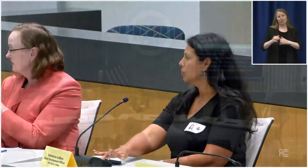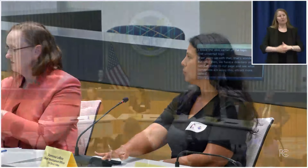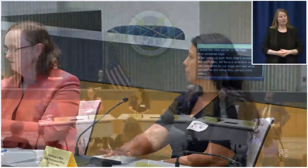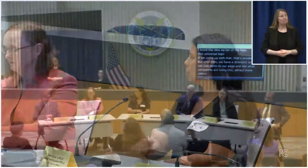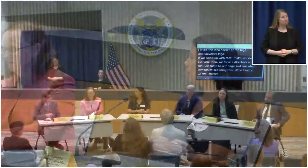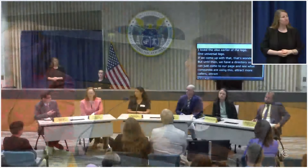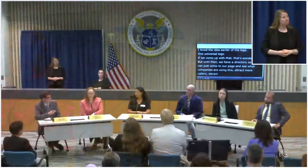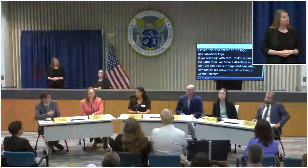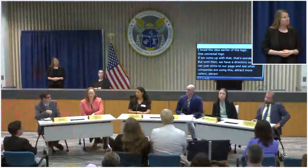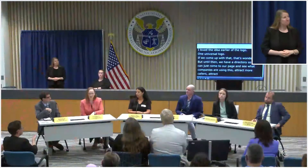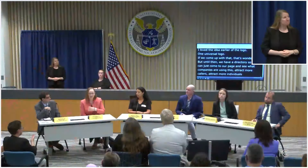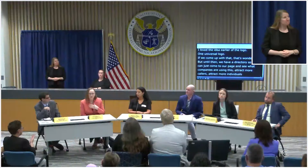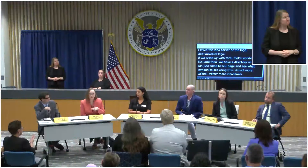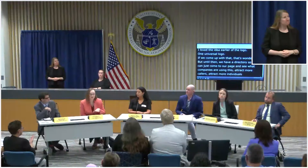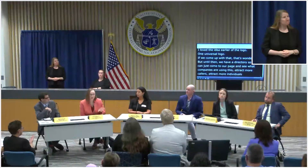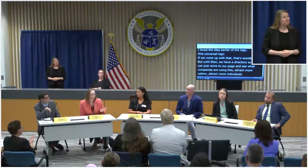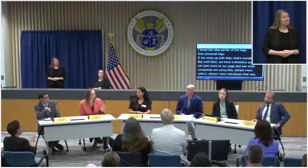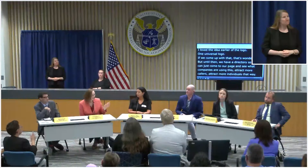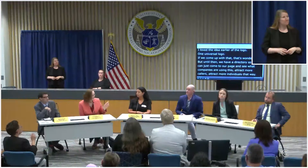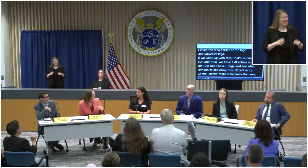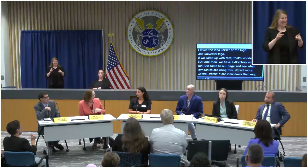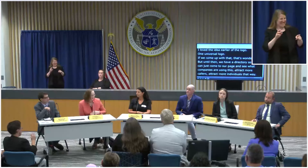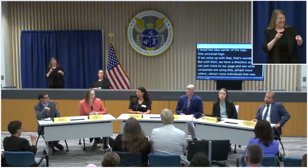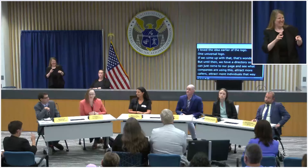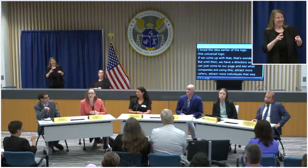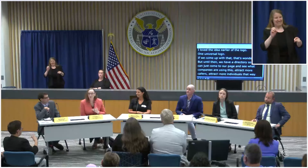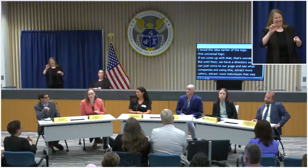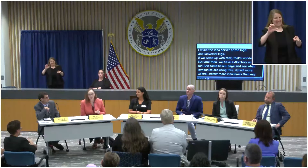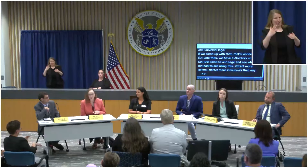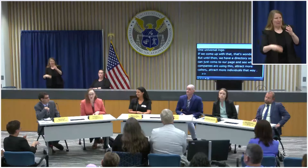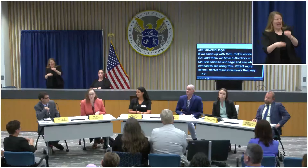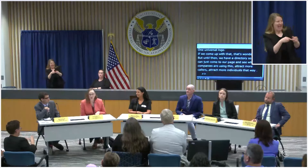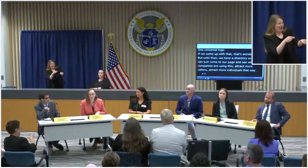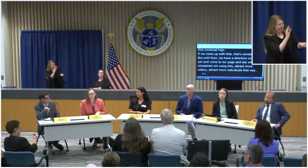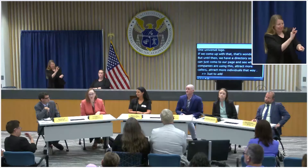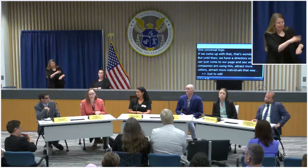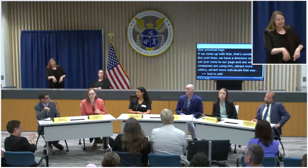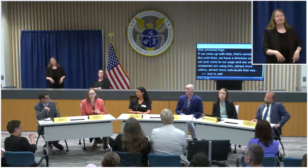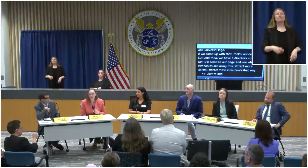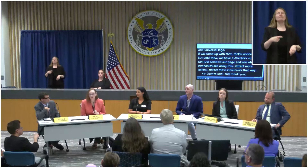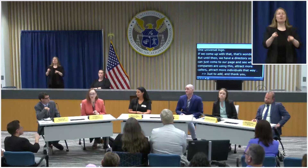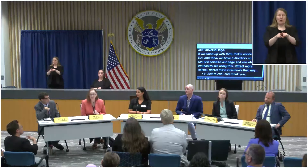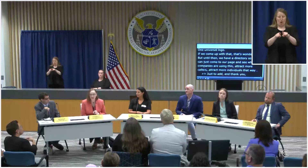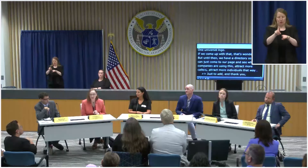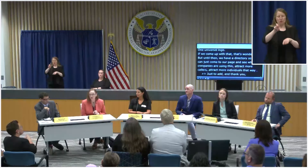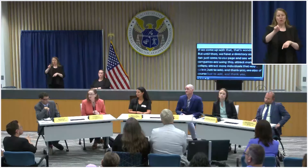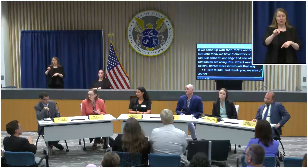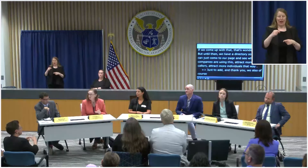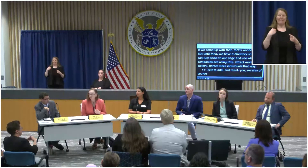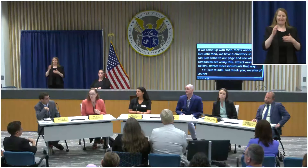WHAT COMPANIES ARE USING THIS, ATTRACT MORE CALLERS, ATTRACT MORE INDIVIDUALS THAT WAY.